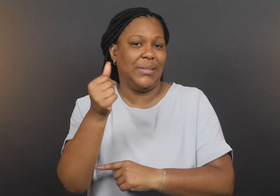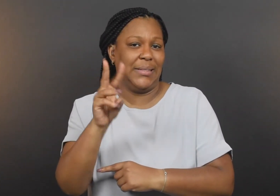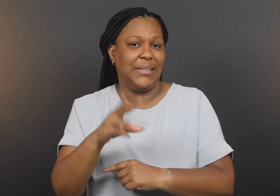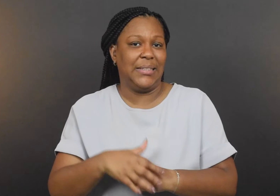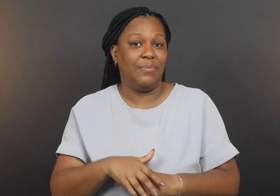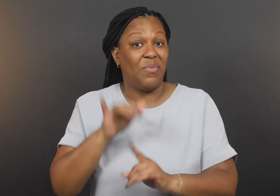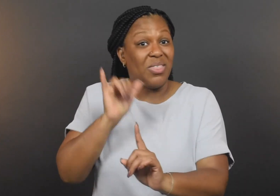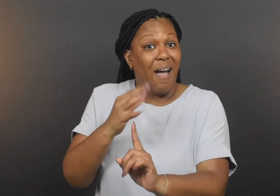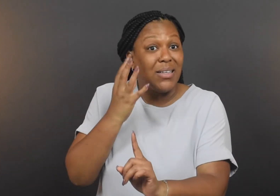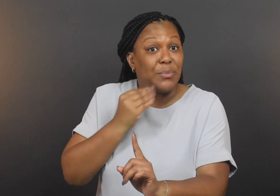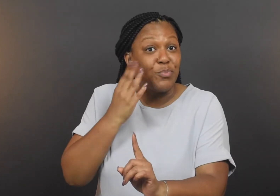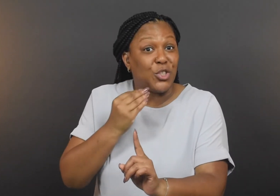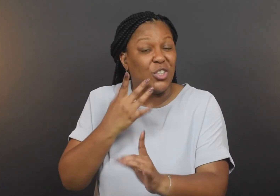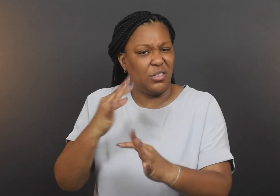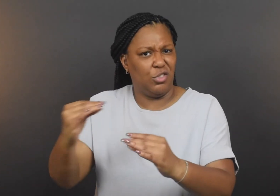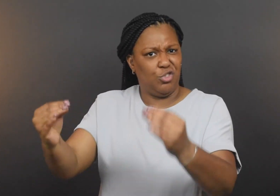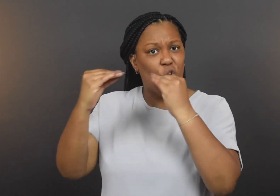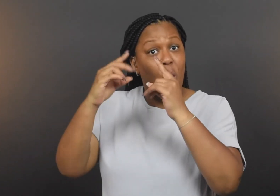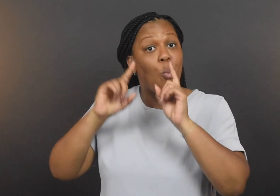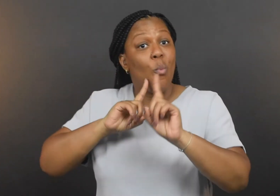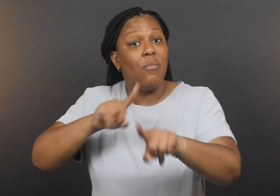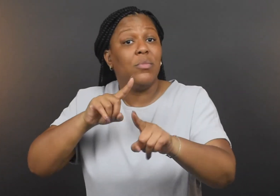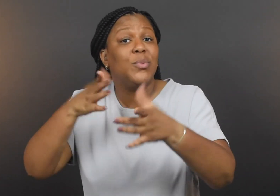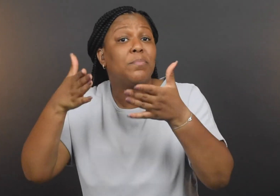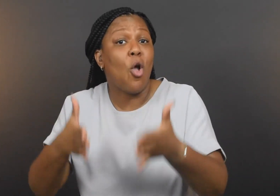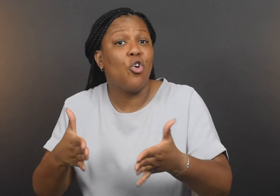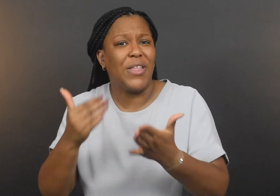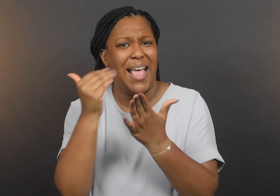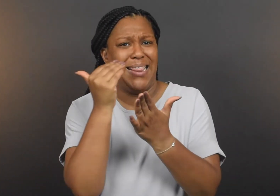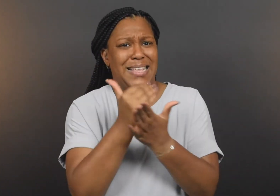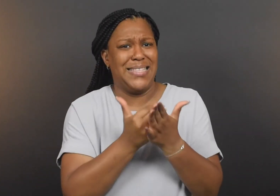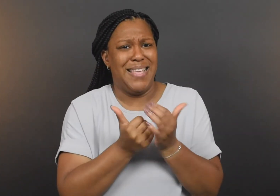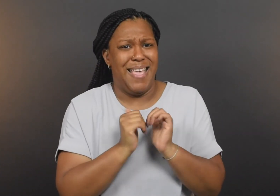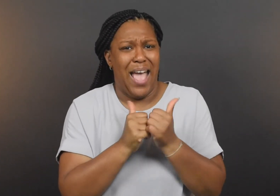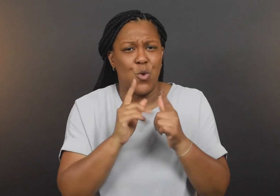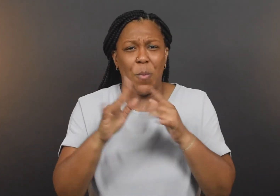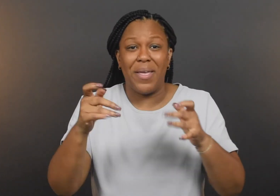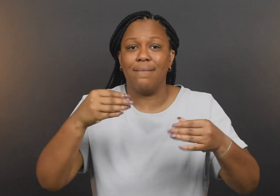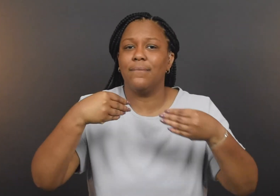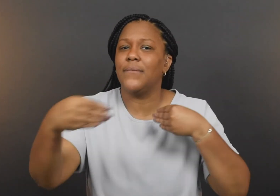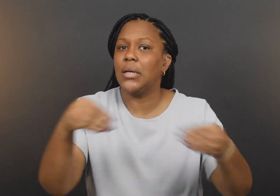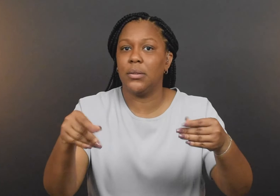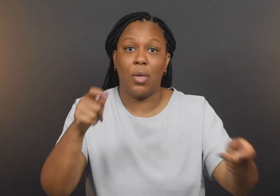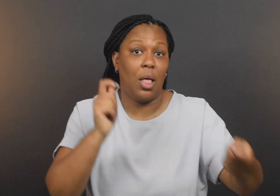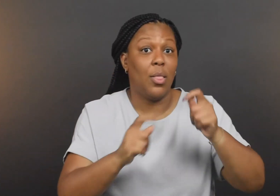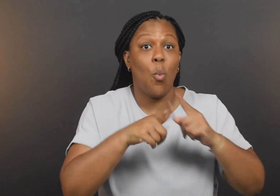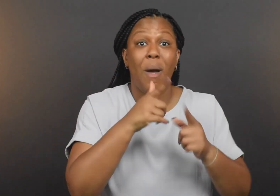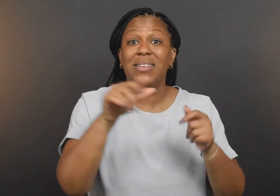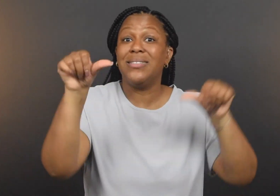That experience also taught responders a lesson about flexibility when scientists discovered